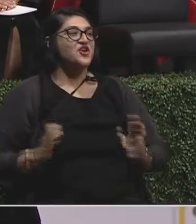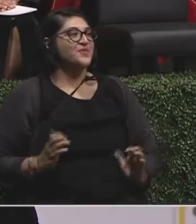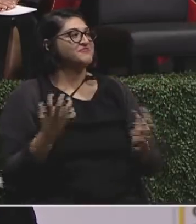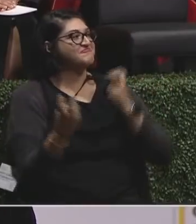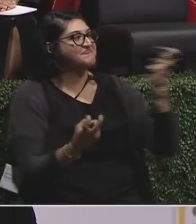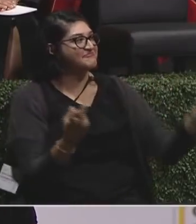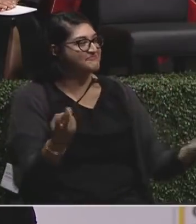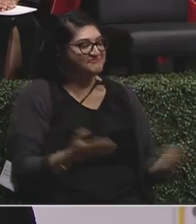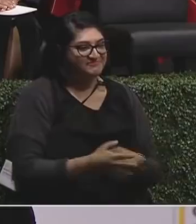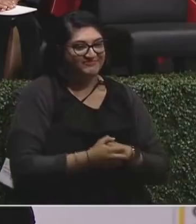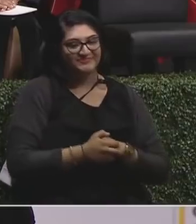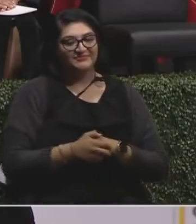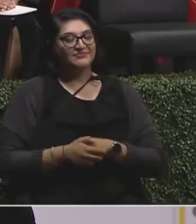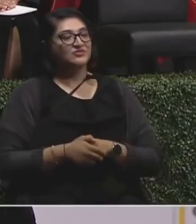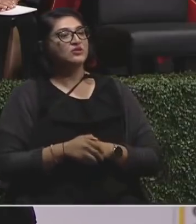MEMBERS OF THE FAMILY THAT OWNS THE BAKERY.